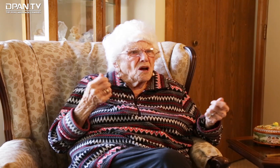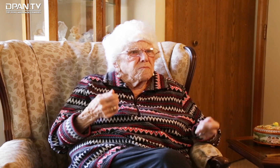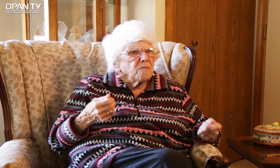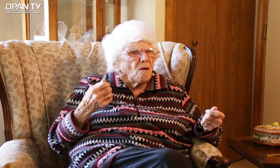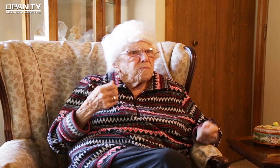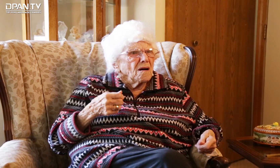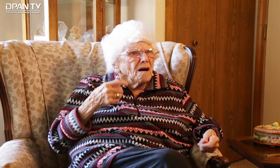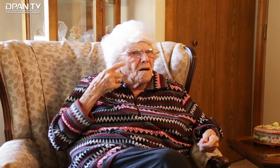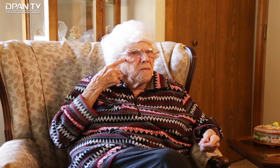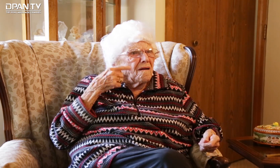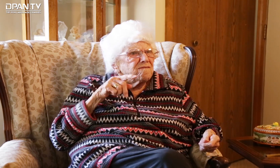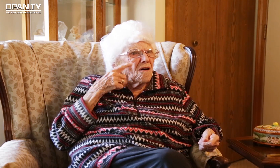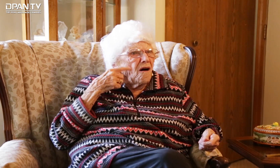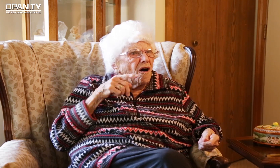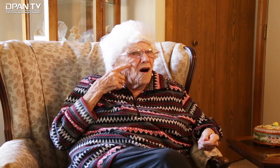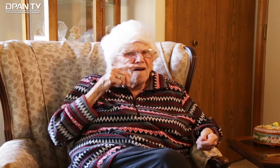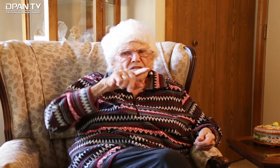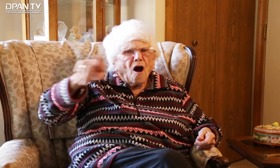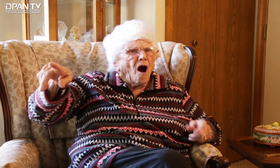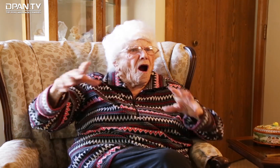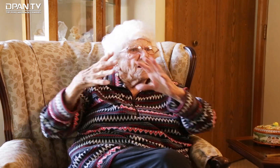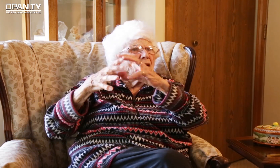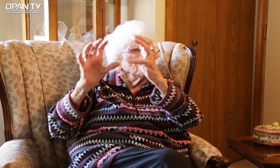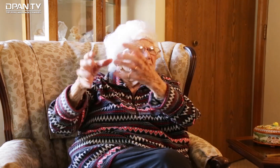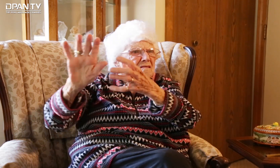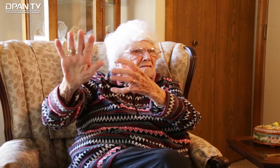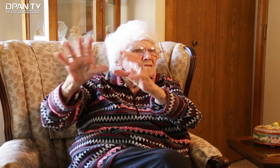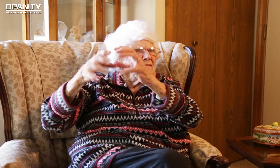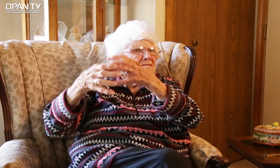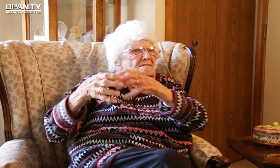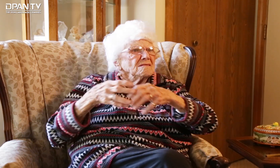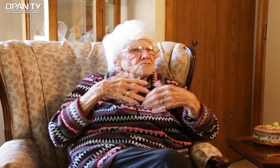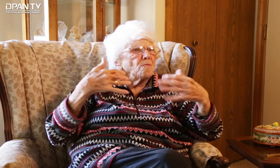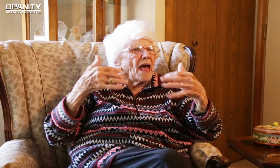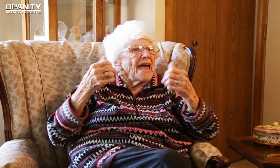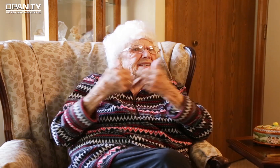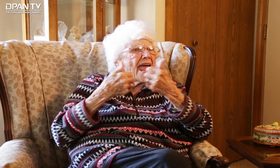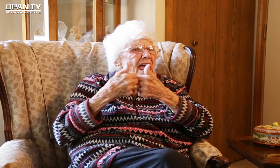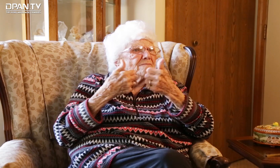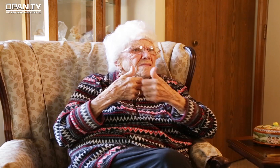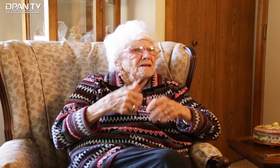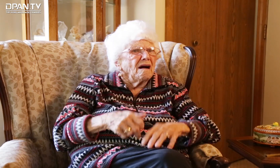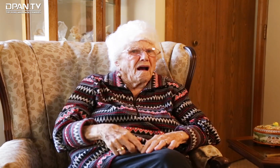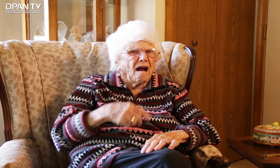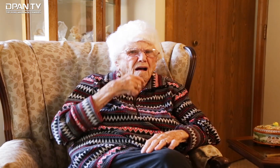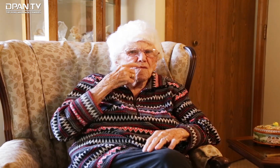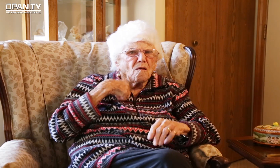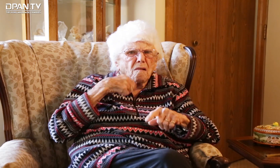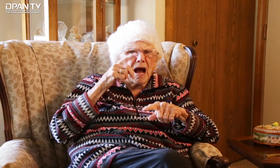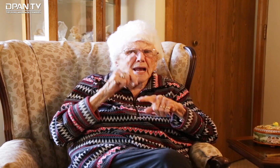Me: "Jump ropes. What for???" It was for his group of friends playing games.